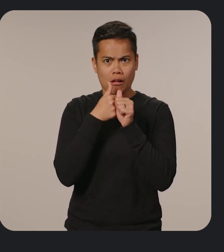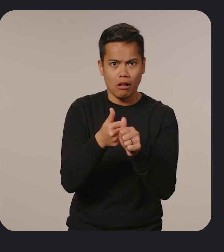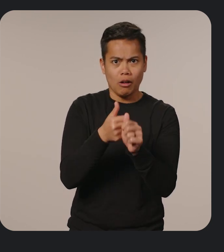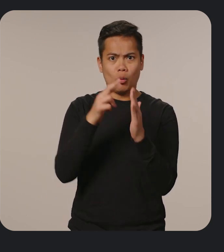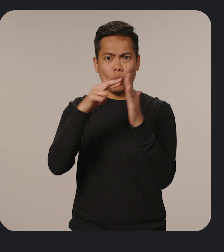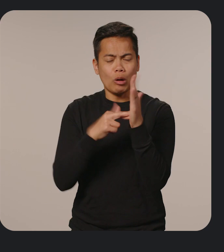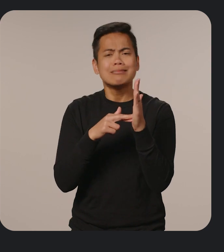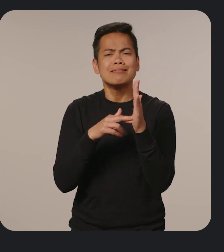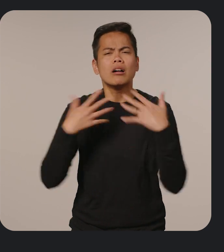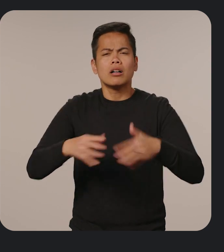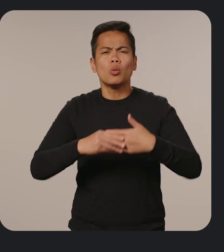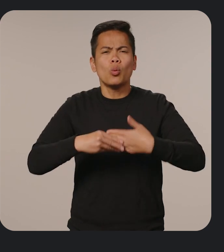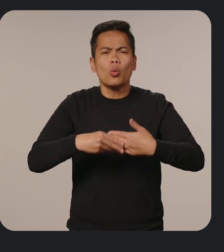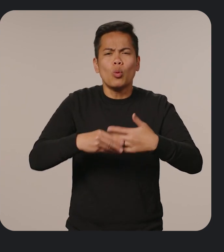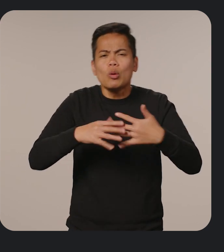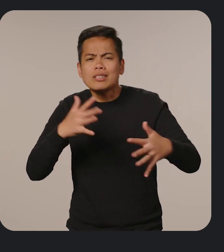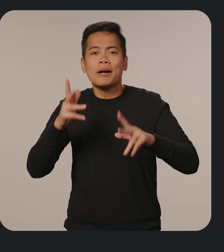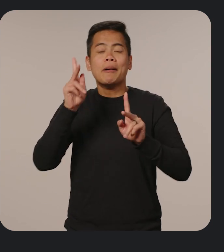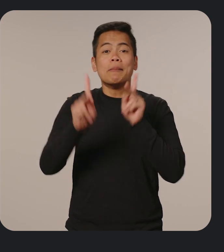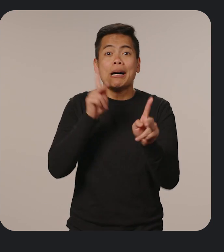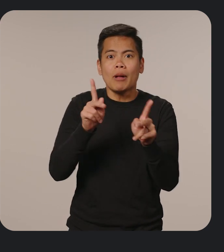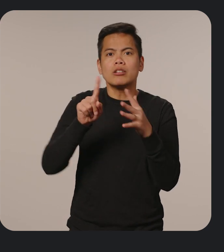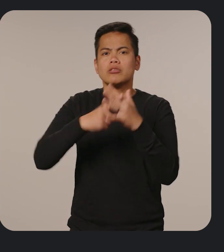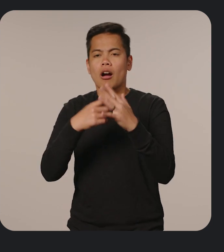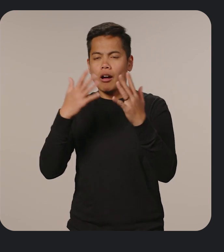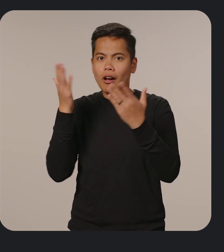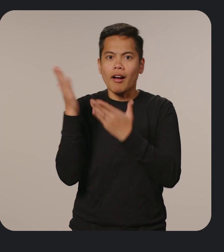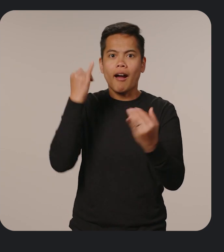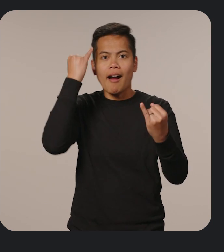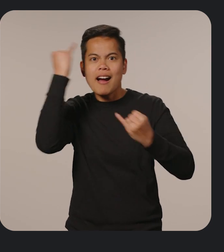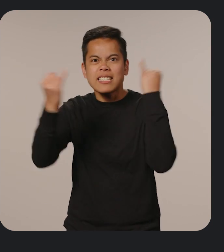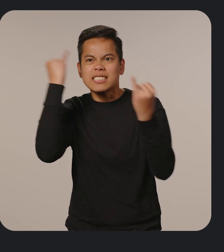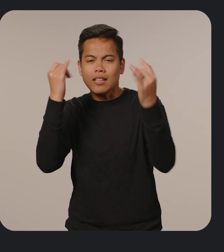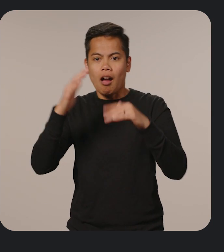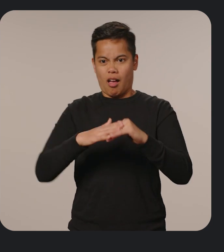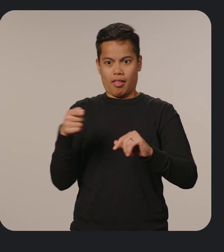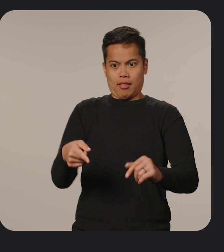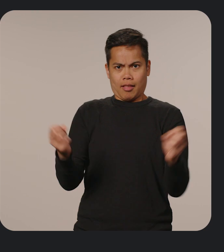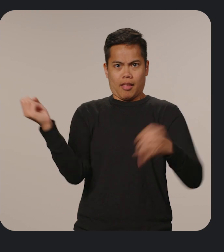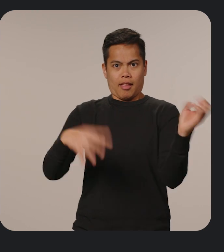We loved it. It was spicy. So we thought, maybe instead of laying down rules,